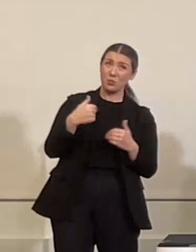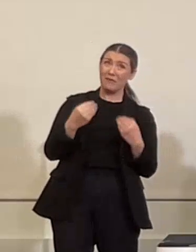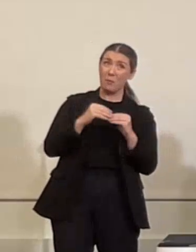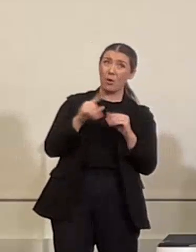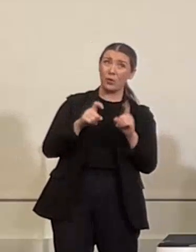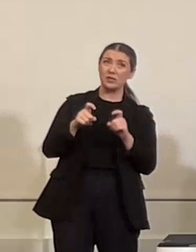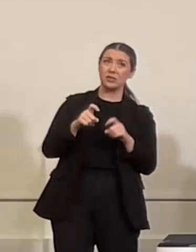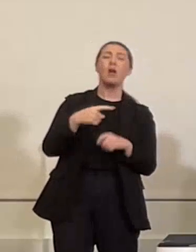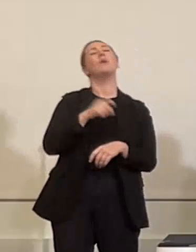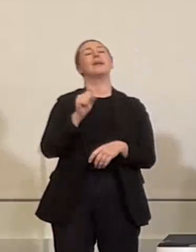Yes, please.